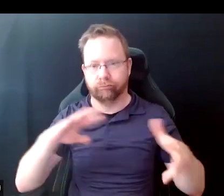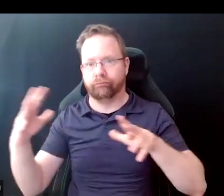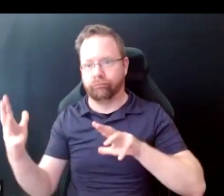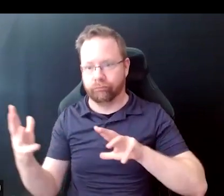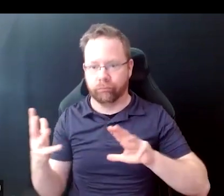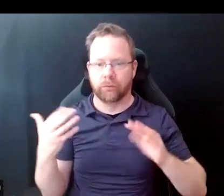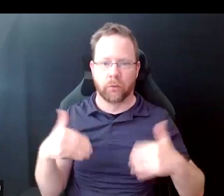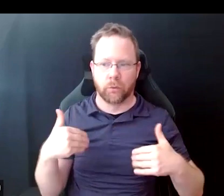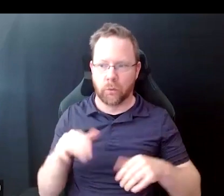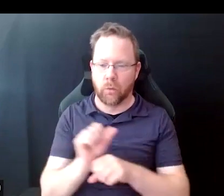and it's a lot of work.